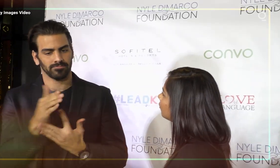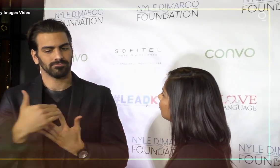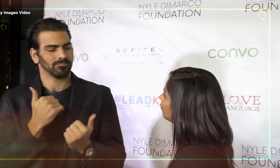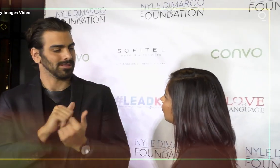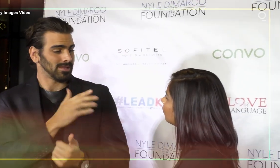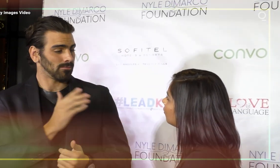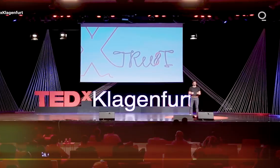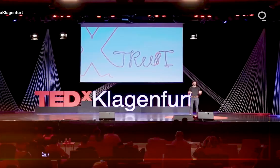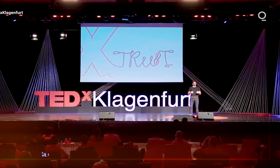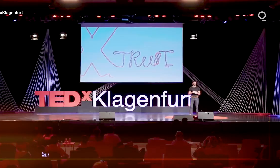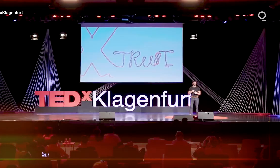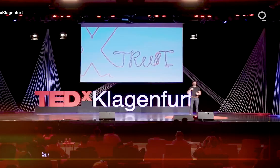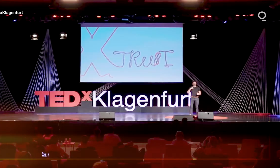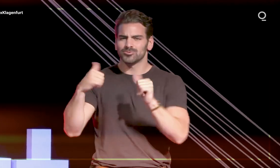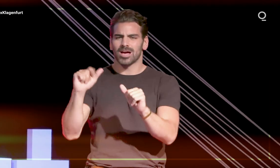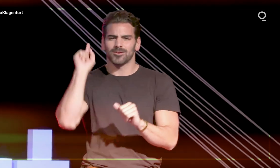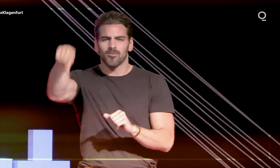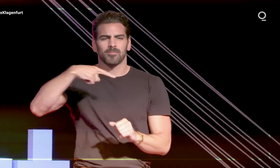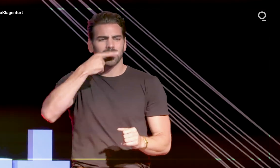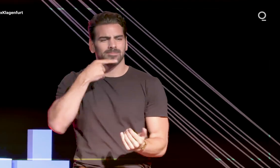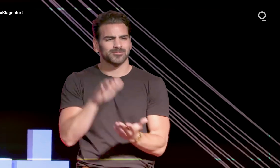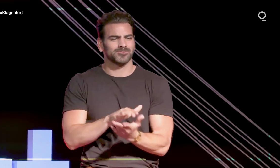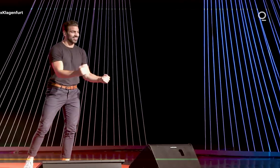explaining why he doesn't think deafness needs fixing.